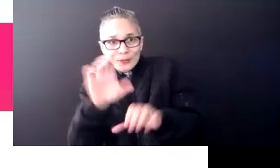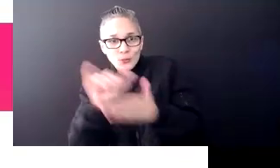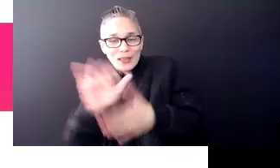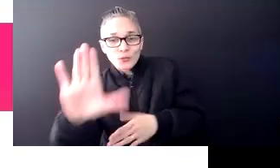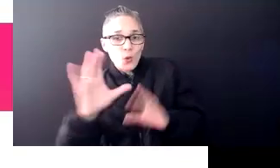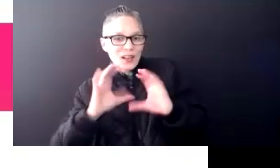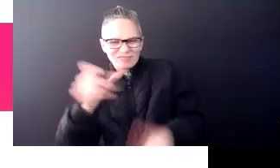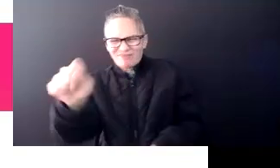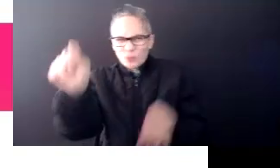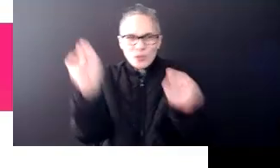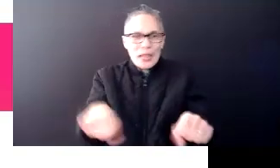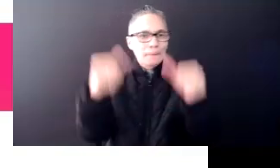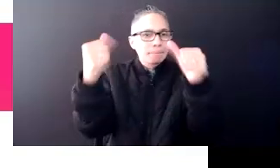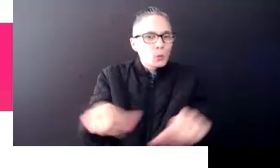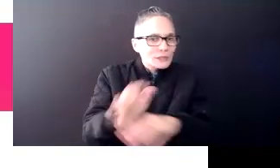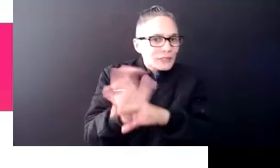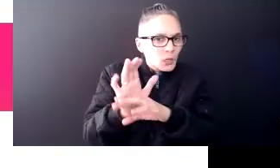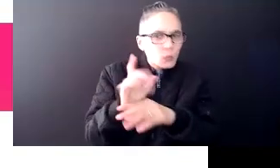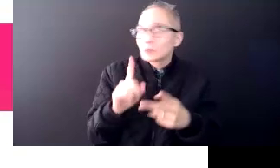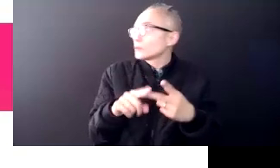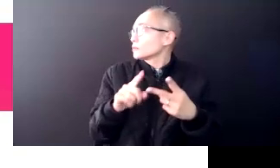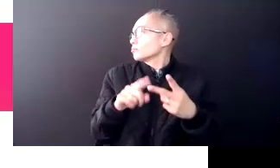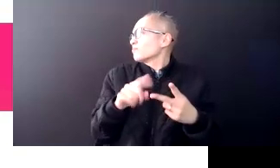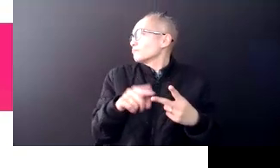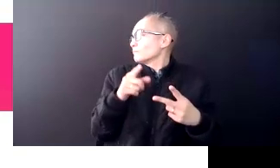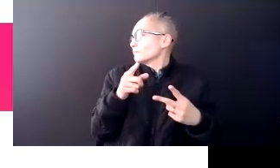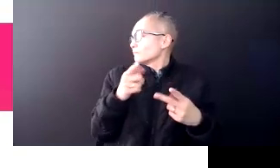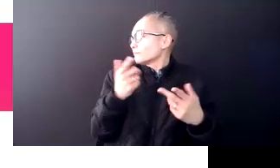you can post, you know, videos of yourself lecturing on, you know, content.